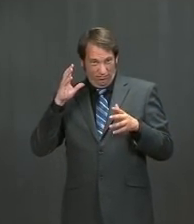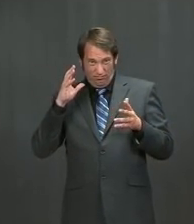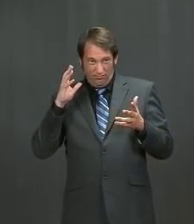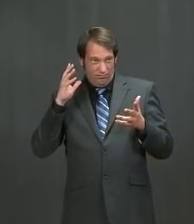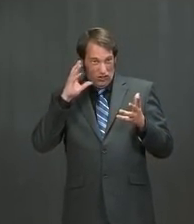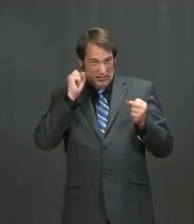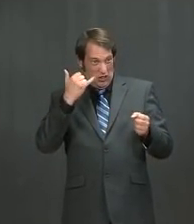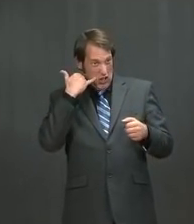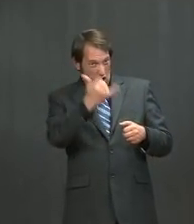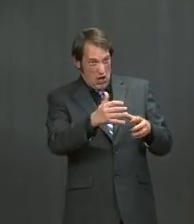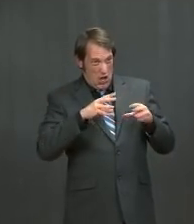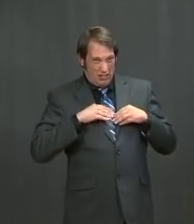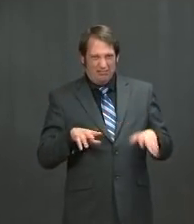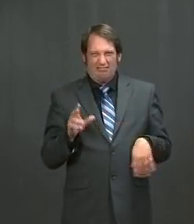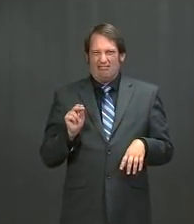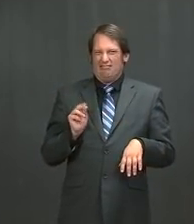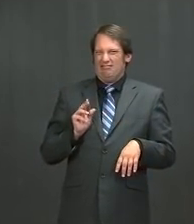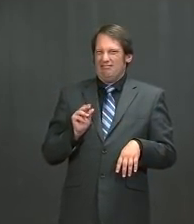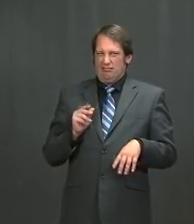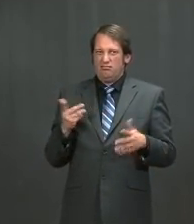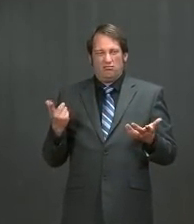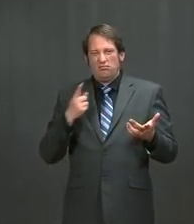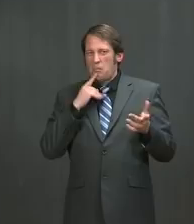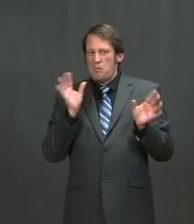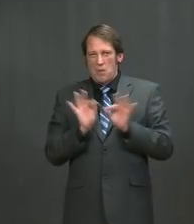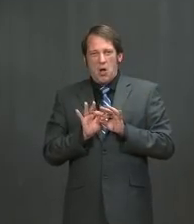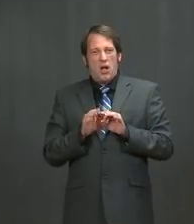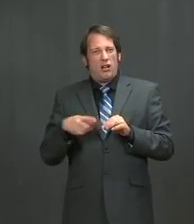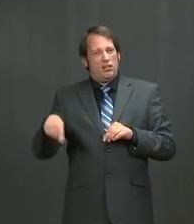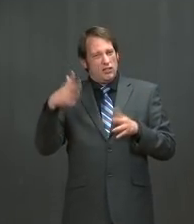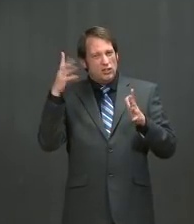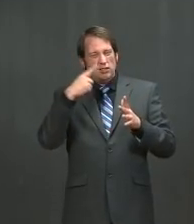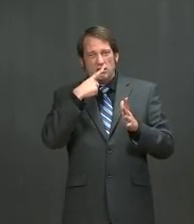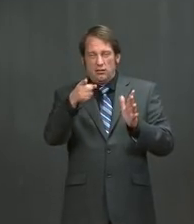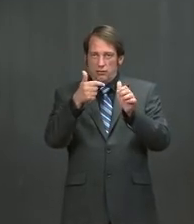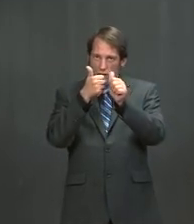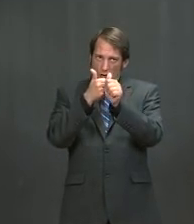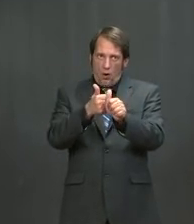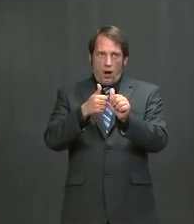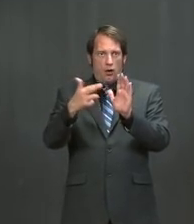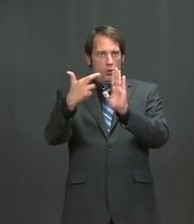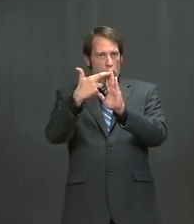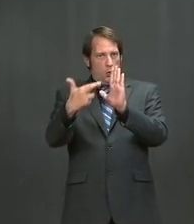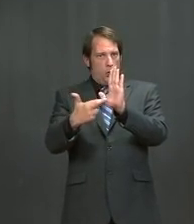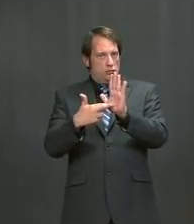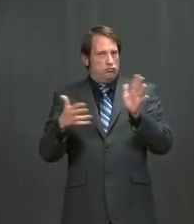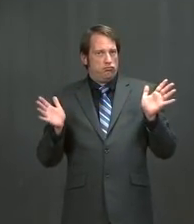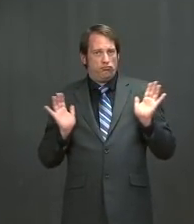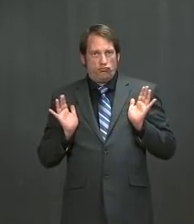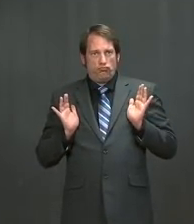to follow public health guidelines. There are restrictions, as you well know, recommended, including on masking, social distancing --